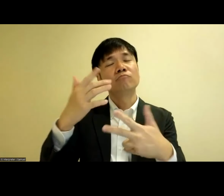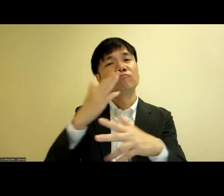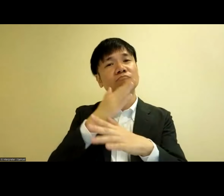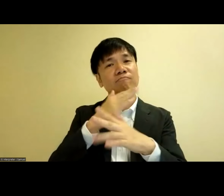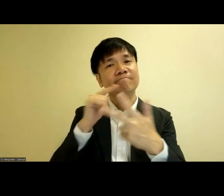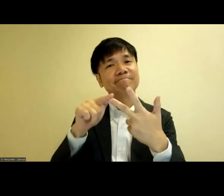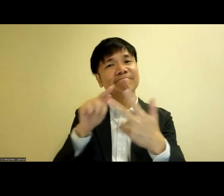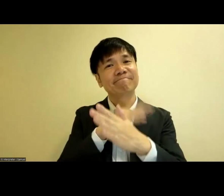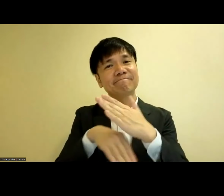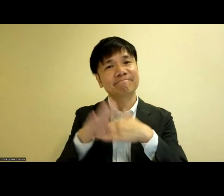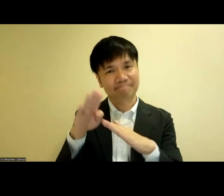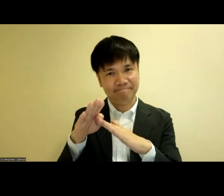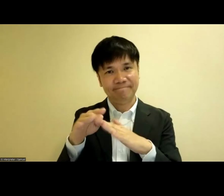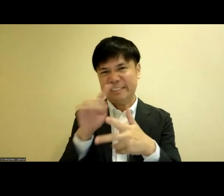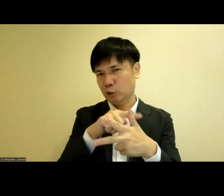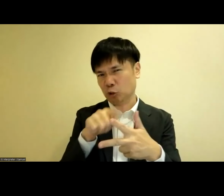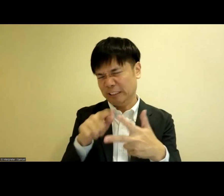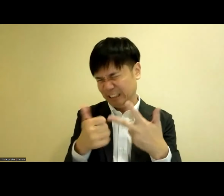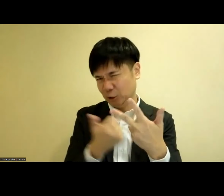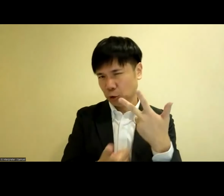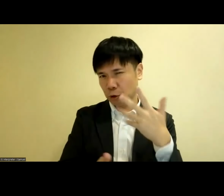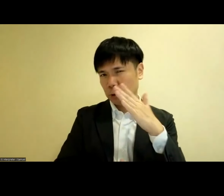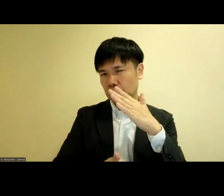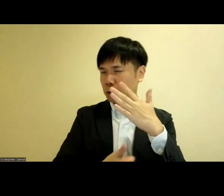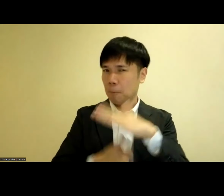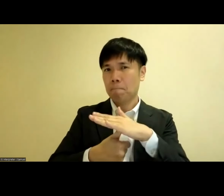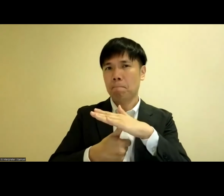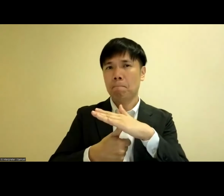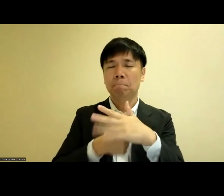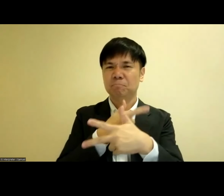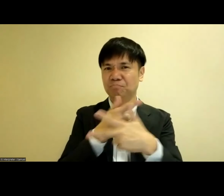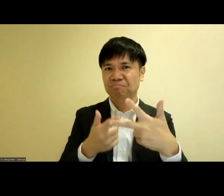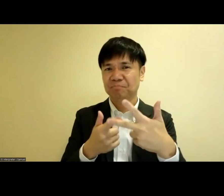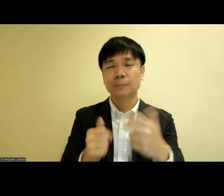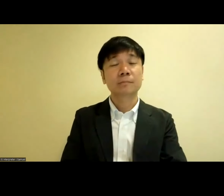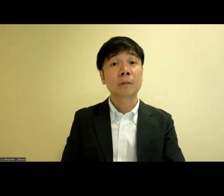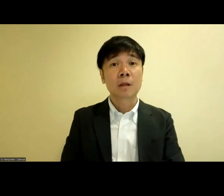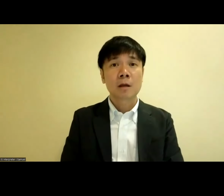With increasingly distracted displacement, we know many children living their whole childhoods as refugees.